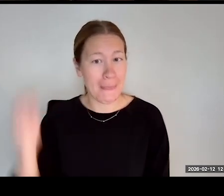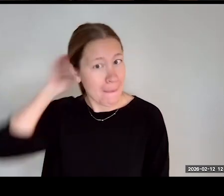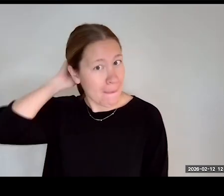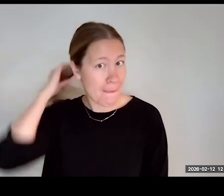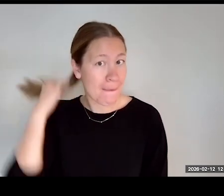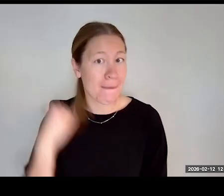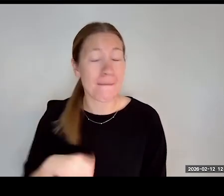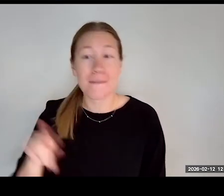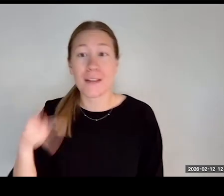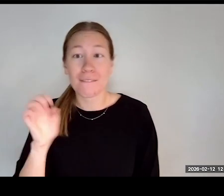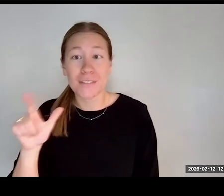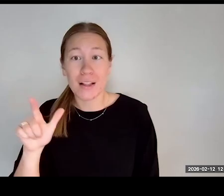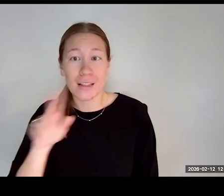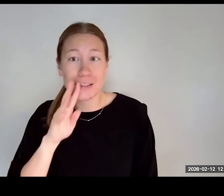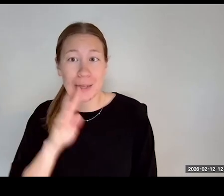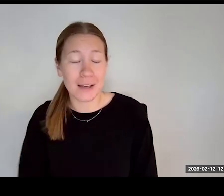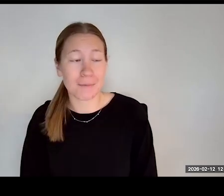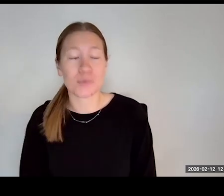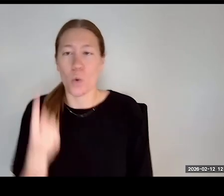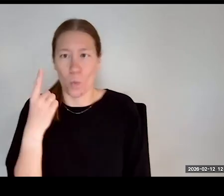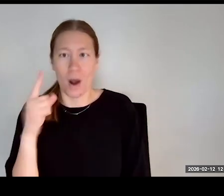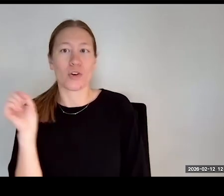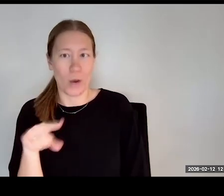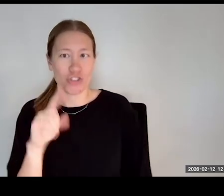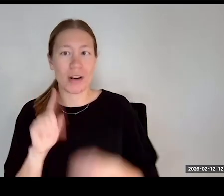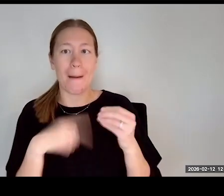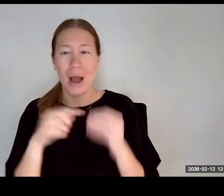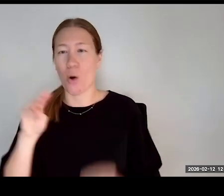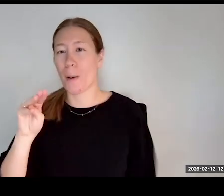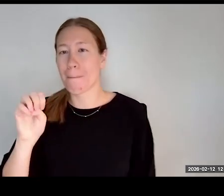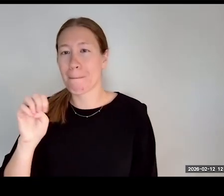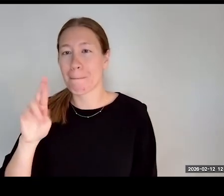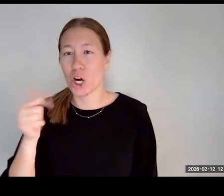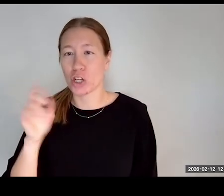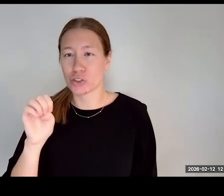This is Phil. - Yeah. Jess, we had one question about merge cells and tables.